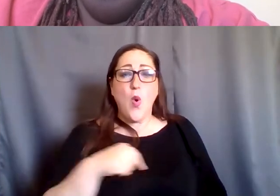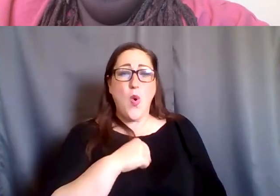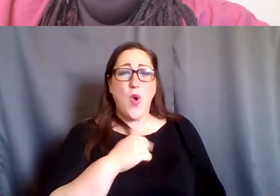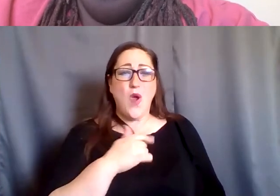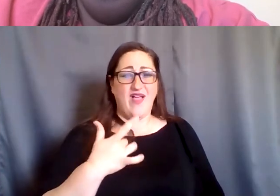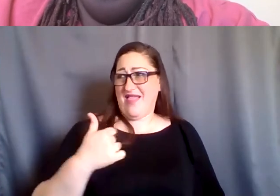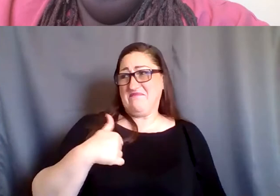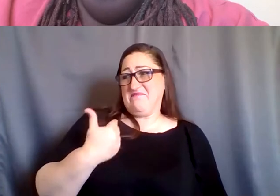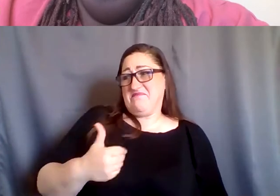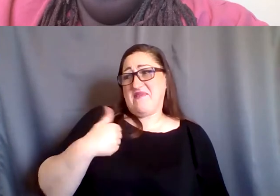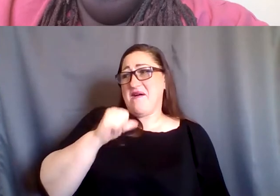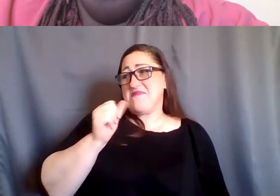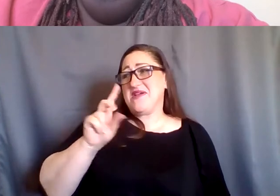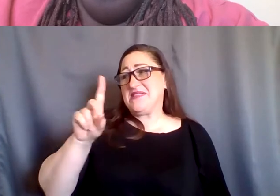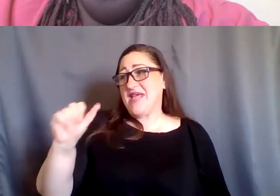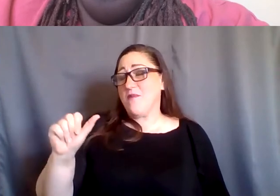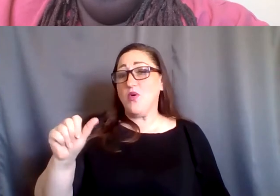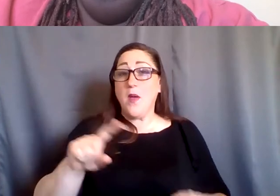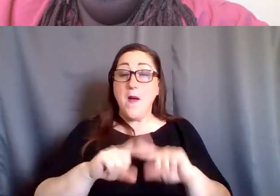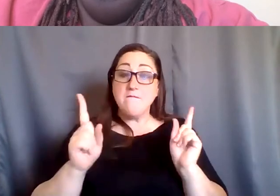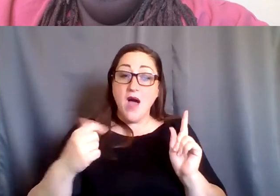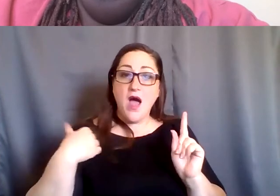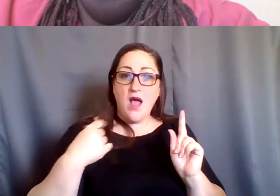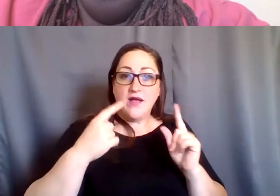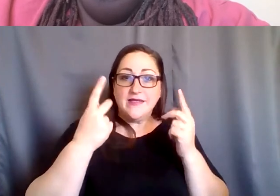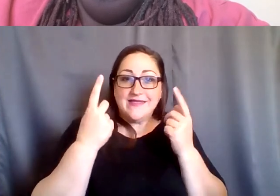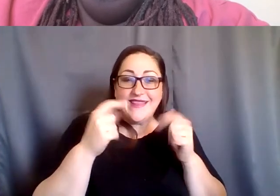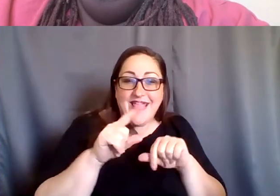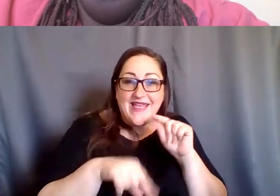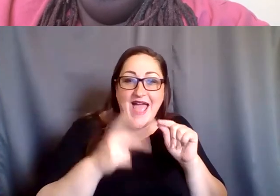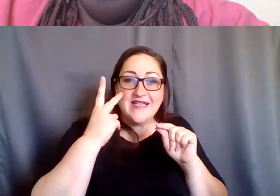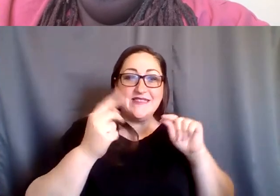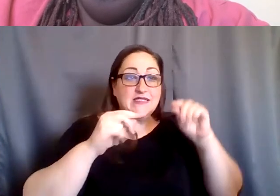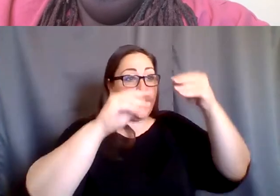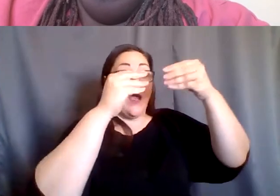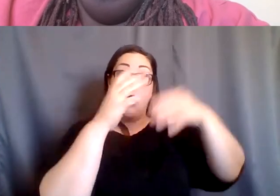Access for everyone is just supposed to be important because we’re all supposed to matter and we’re all supposed to